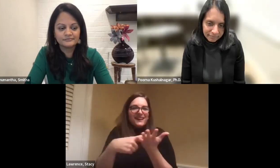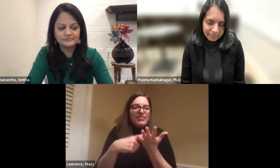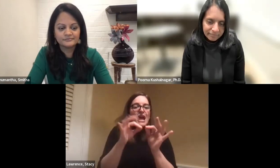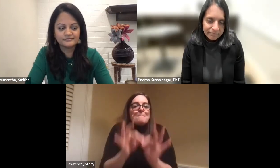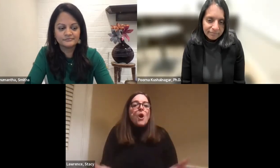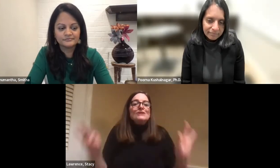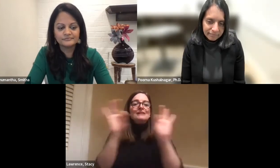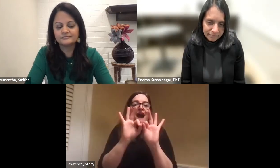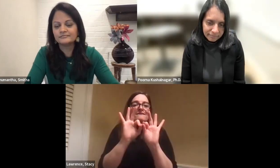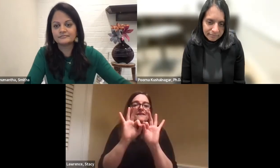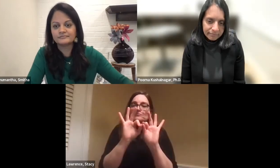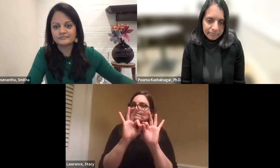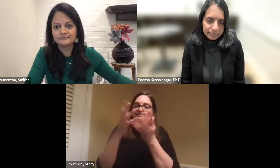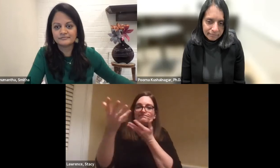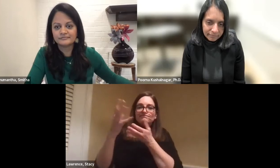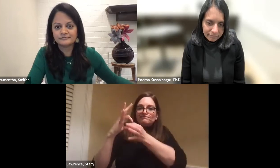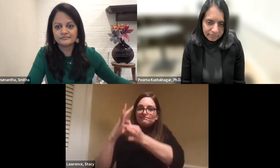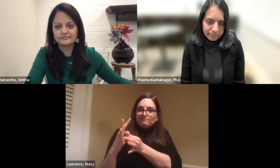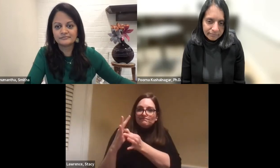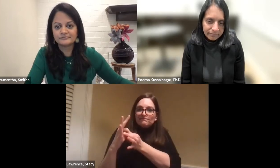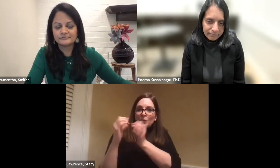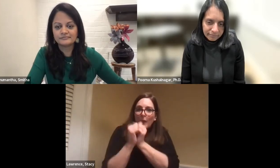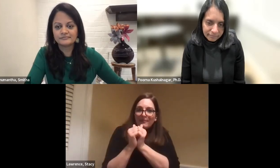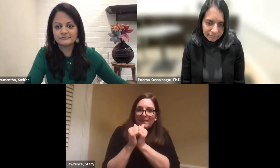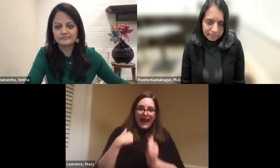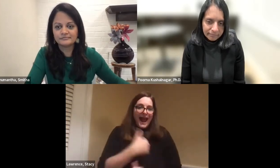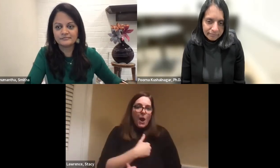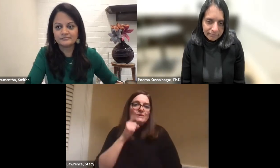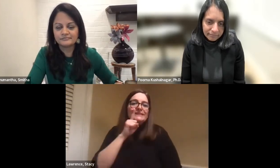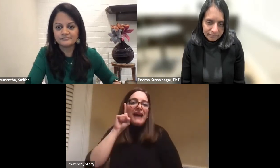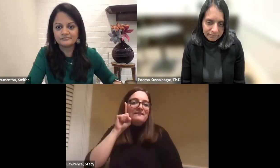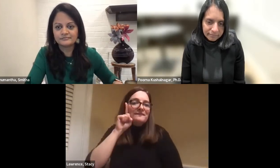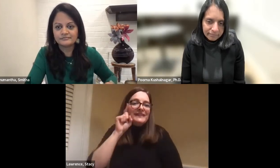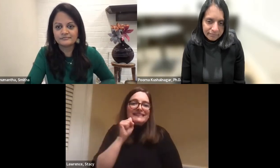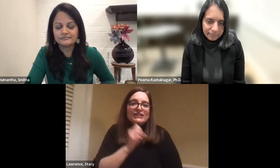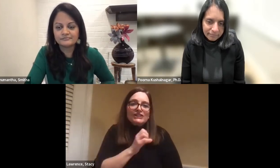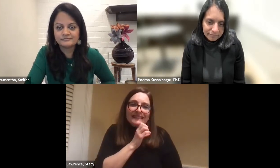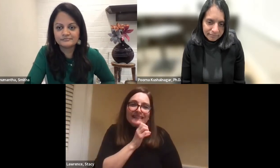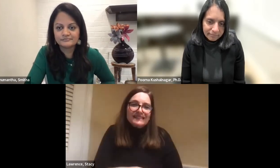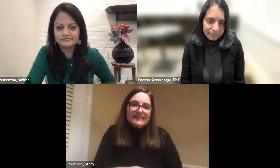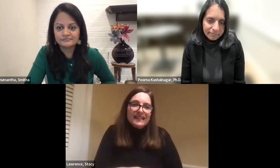and so it was all a team effort, and that collaboration is key,